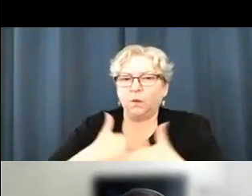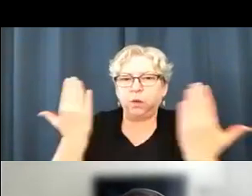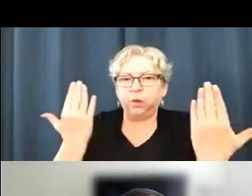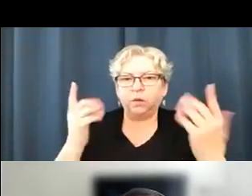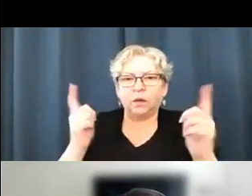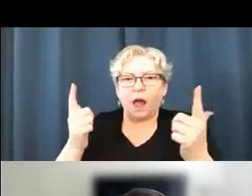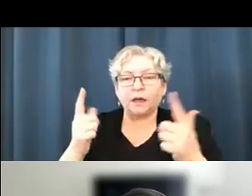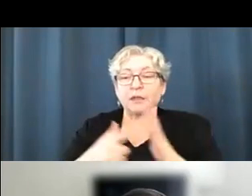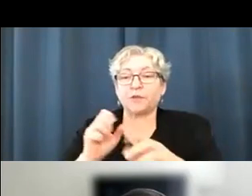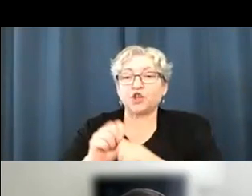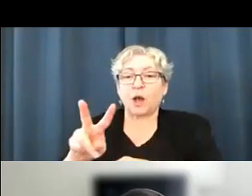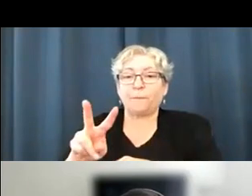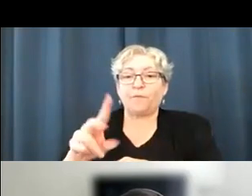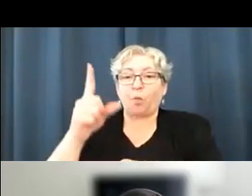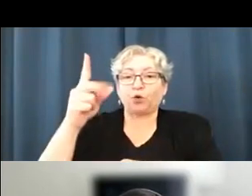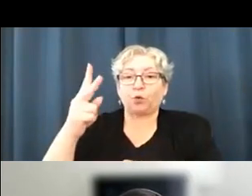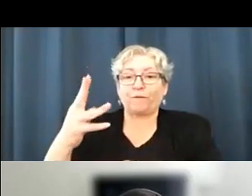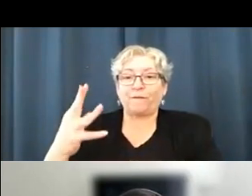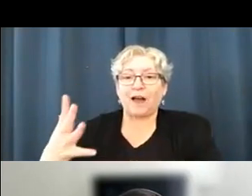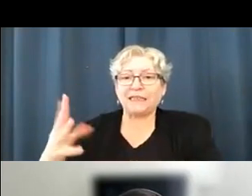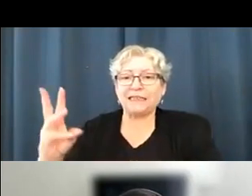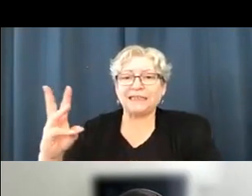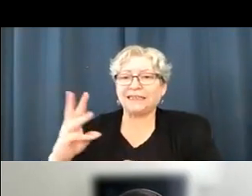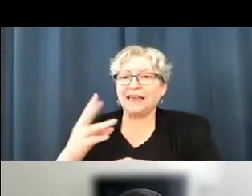from one, two, three and four and five and logically, doesn't make any sense.